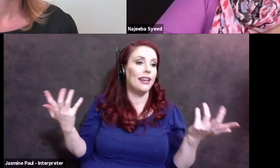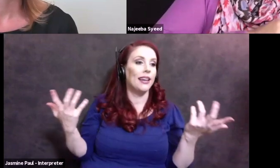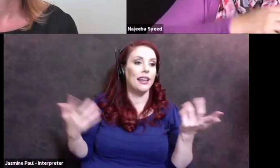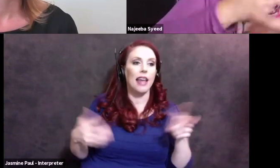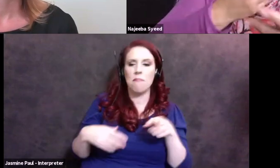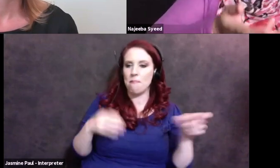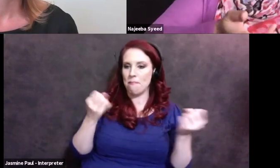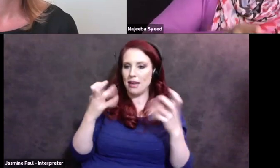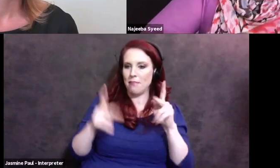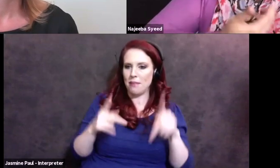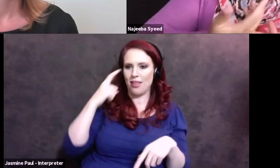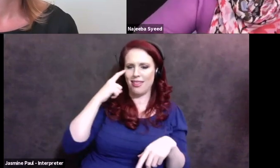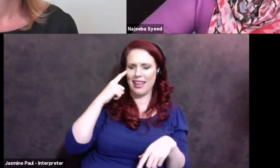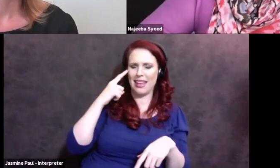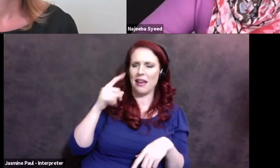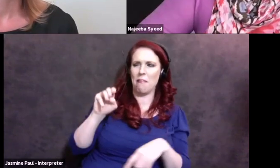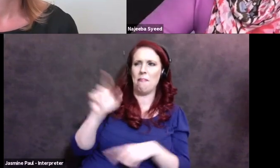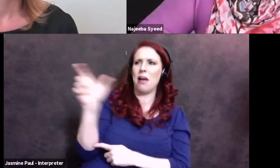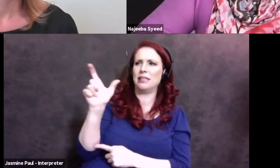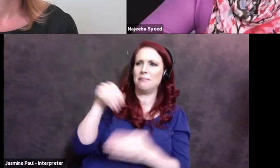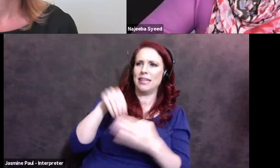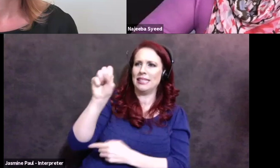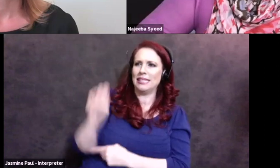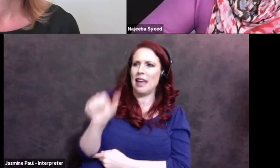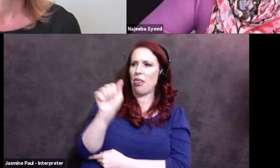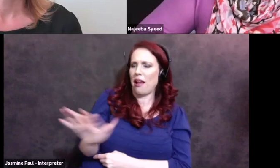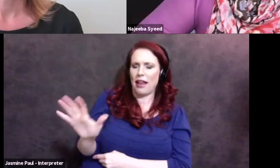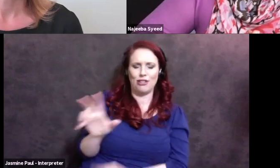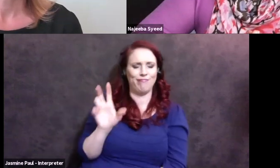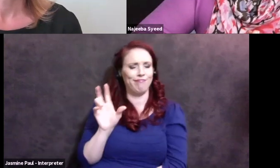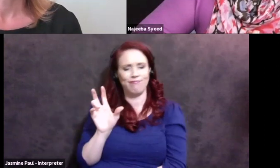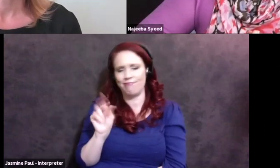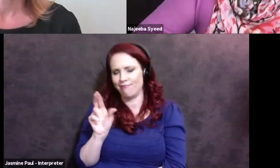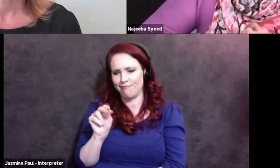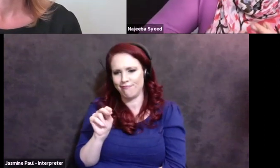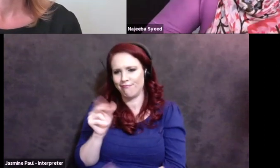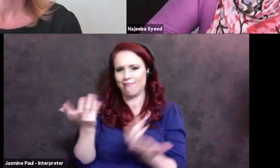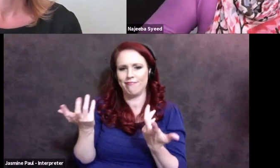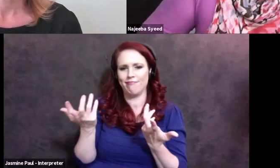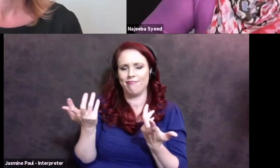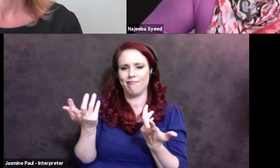exist in south Asia is fascinating for some people.